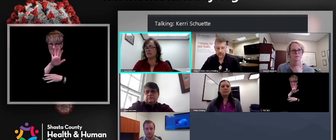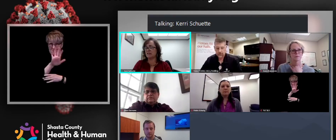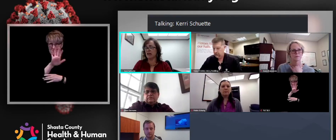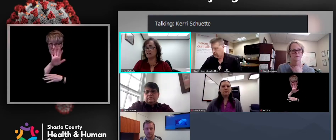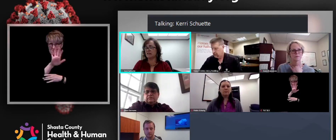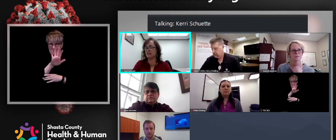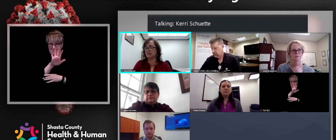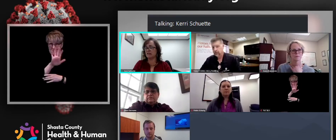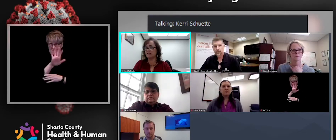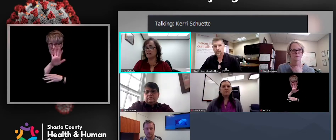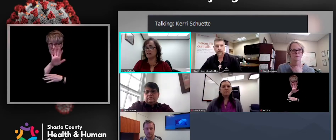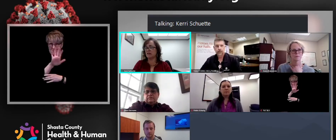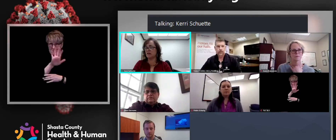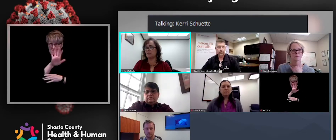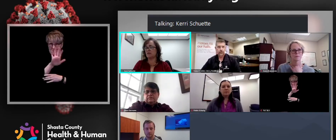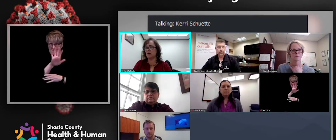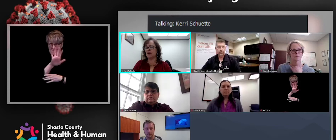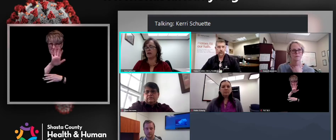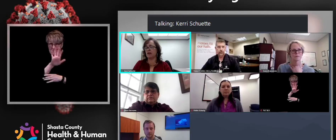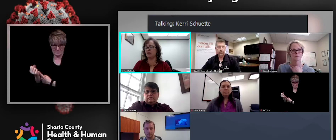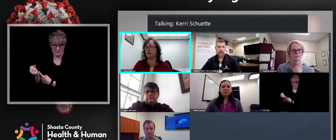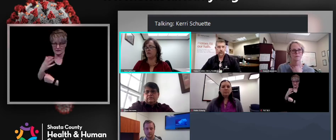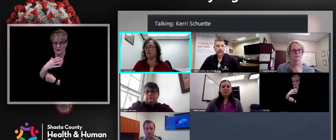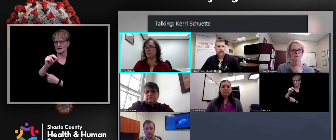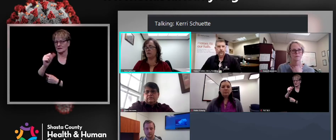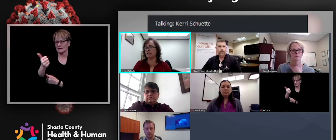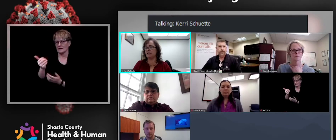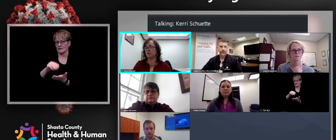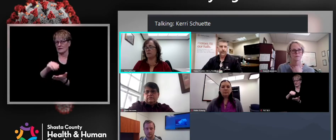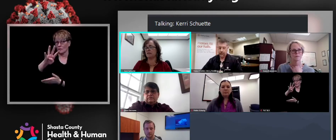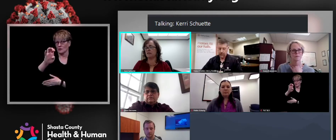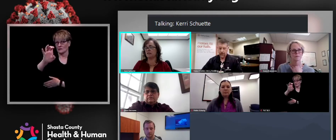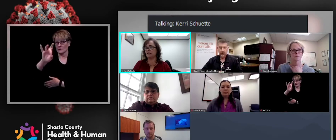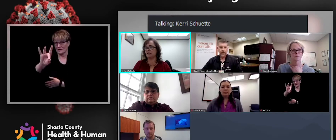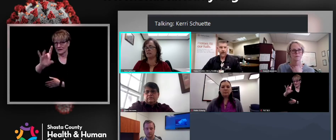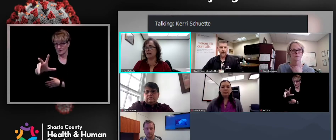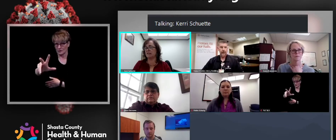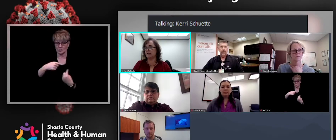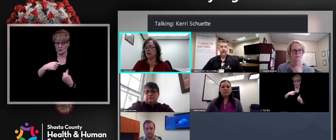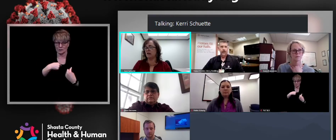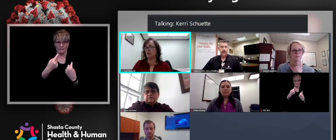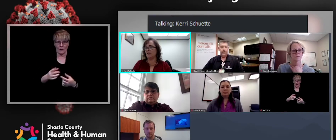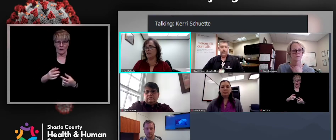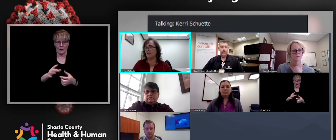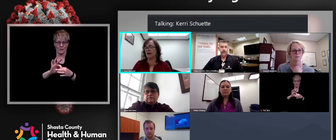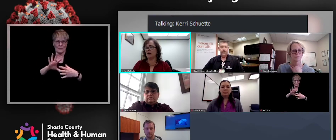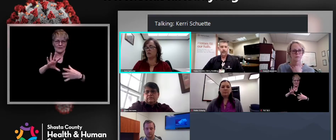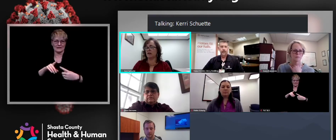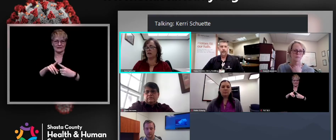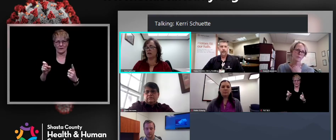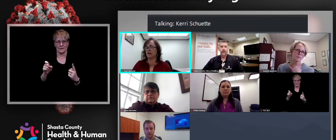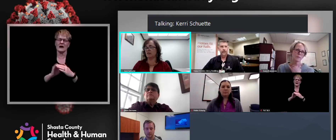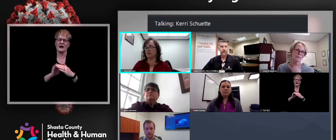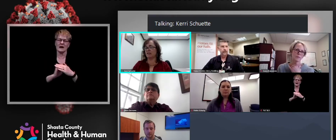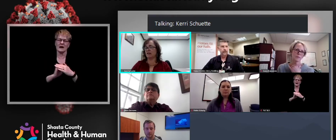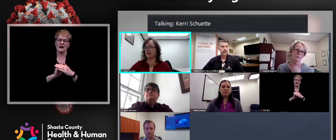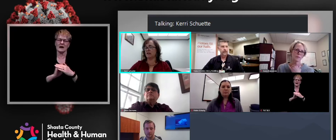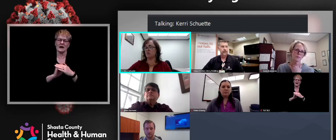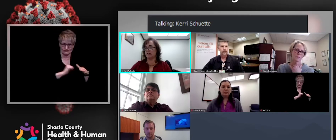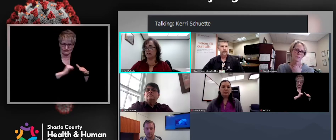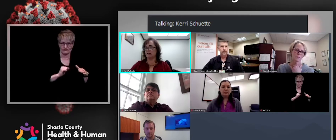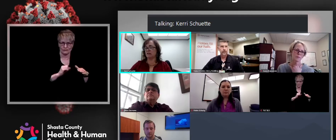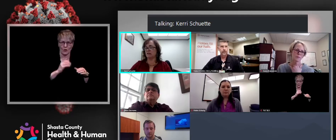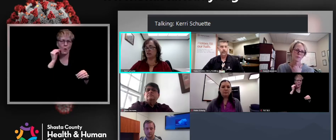active cases and 10,483 who had been released from isolation to date. We have had 171 Shasta